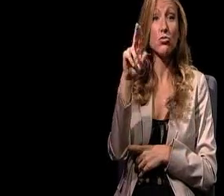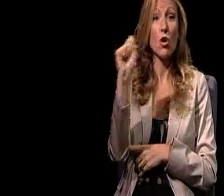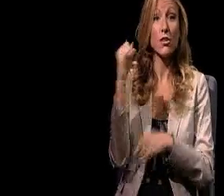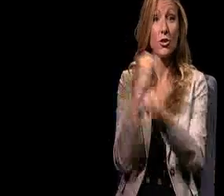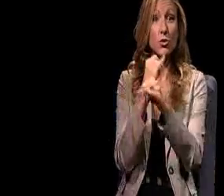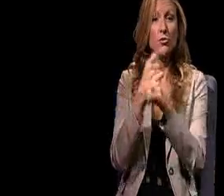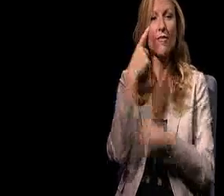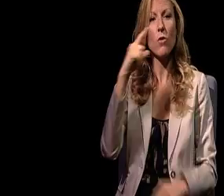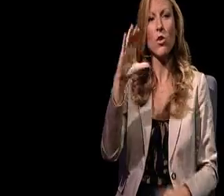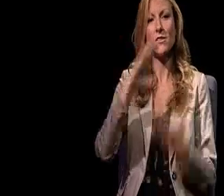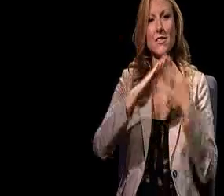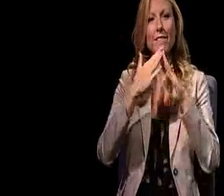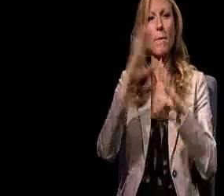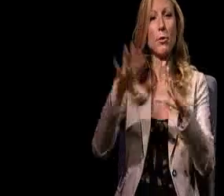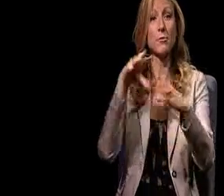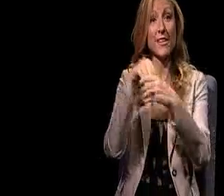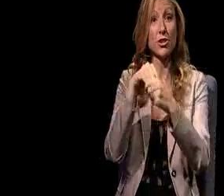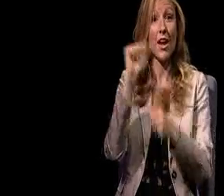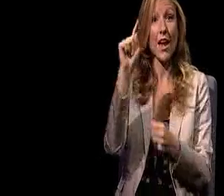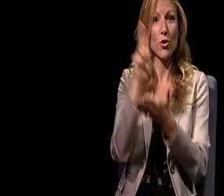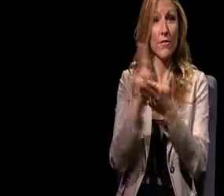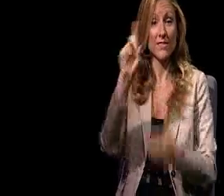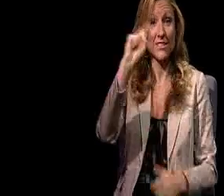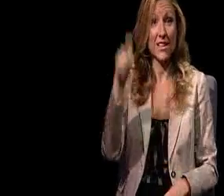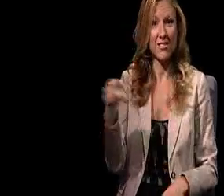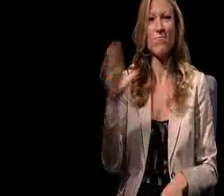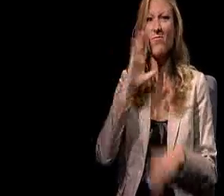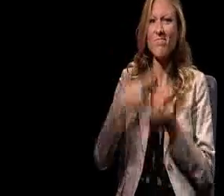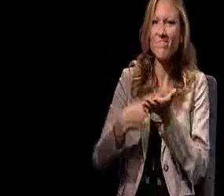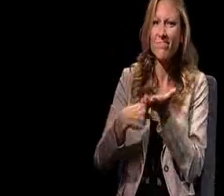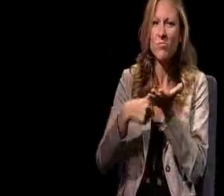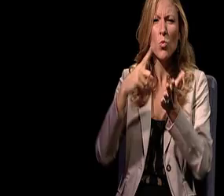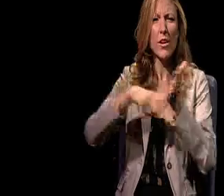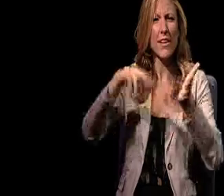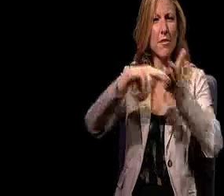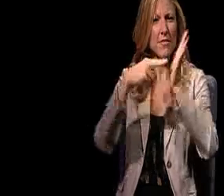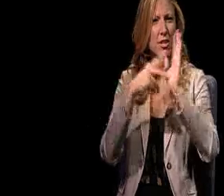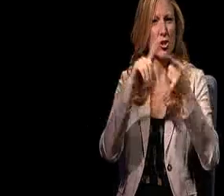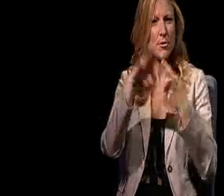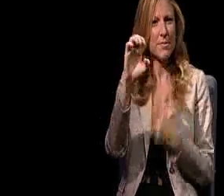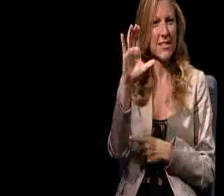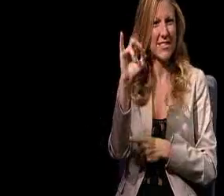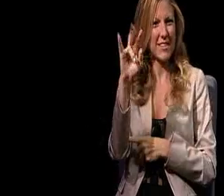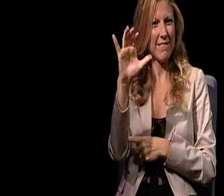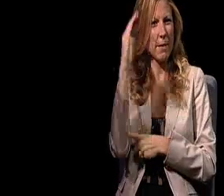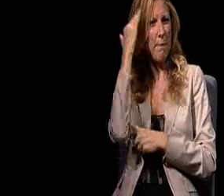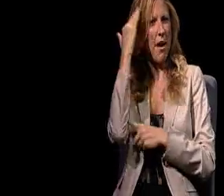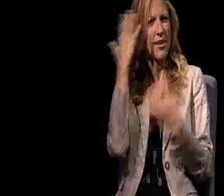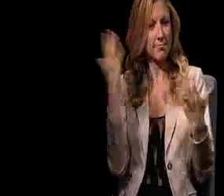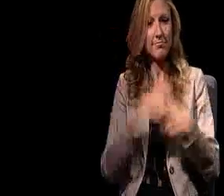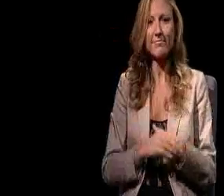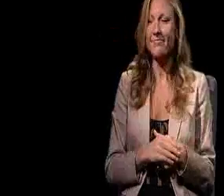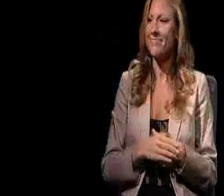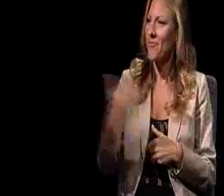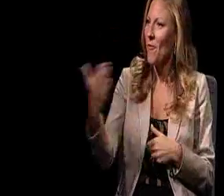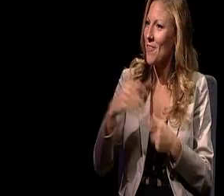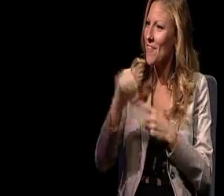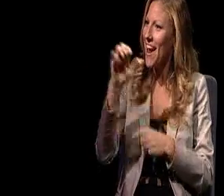for Civic Participation at the University of Texas, will discuss with us what it means to be civic-minded.